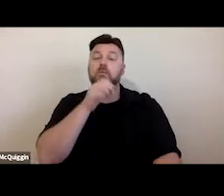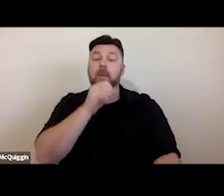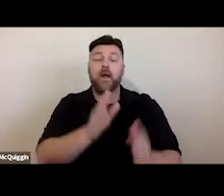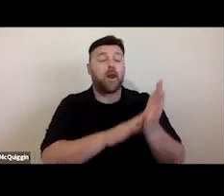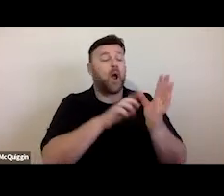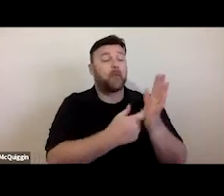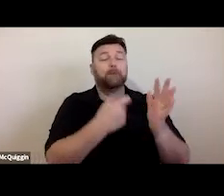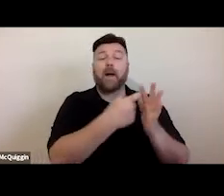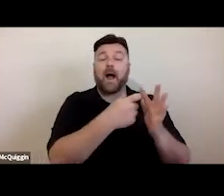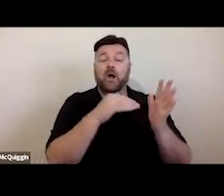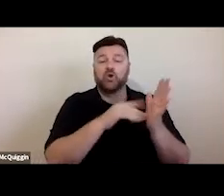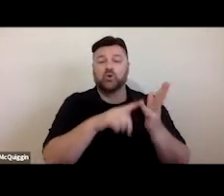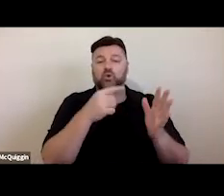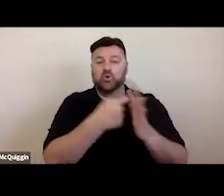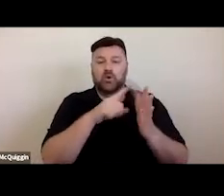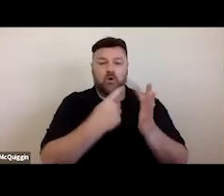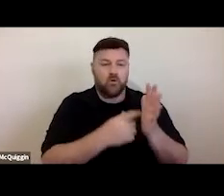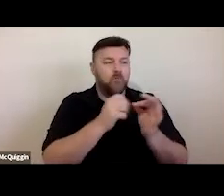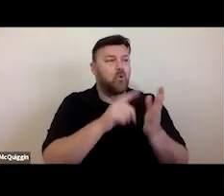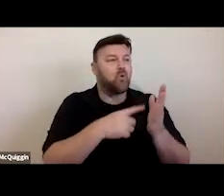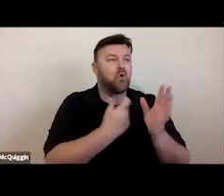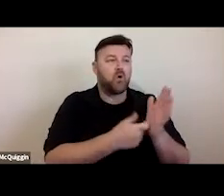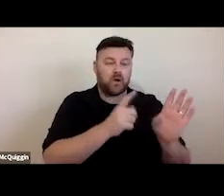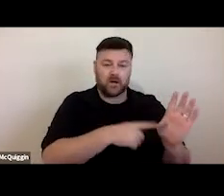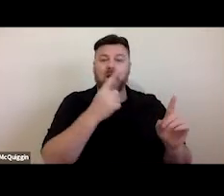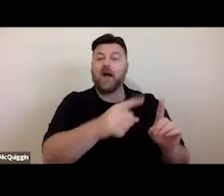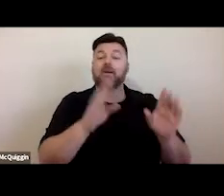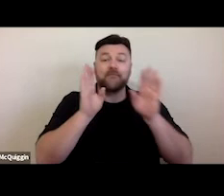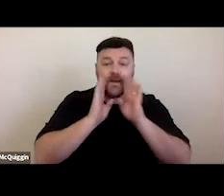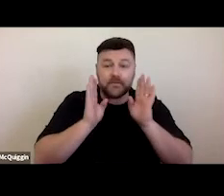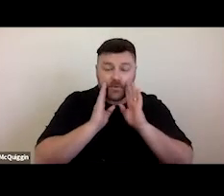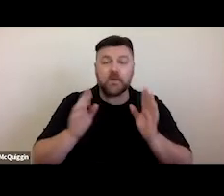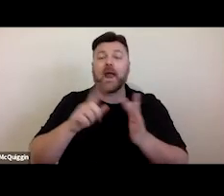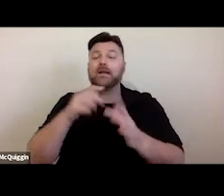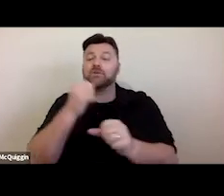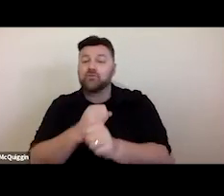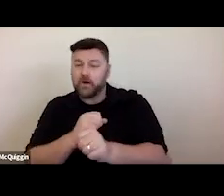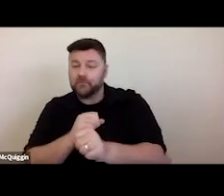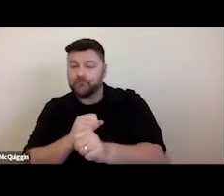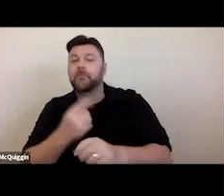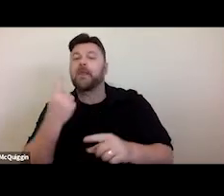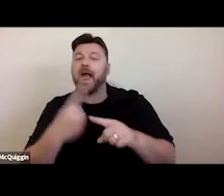Facebook and Instagram together with WhatsApp and they're changing the whole newsfeed to mirror Facebook and Instagram.